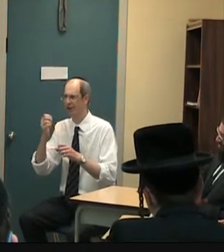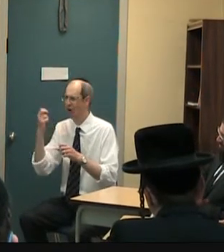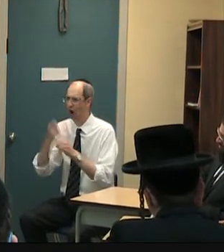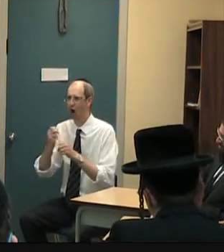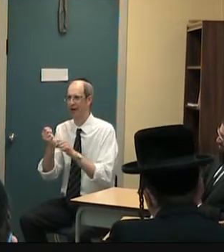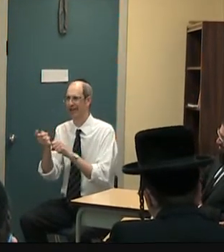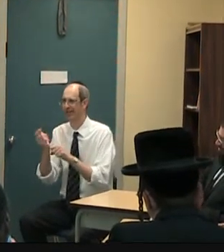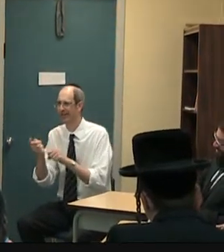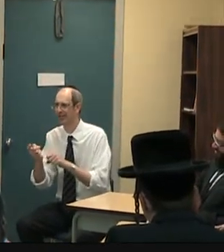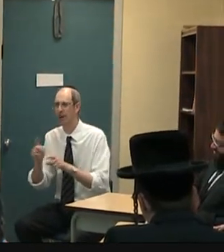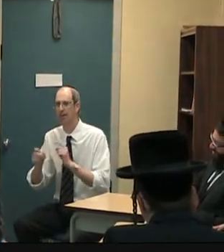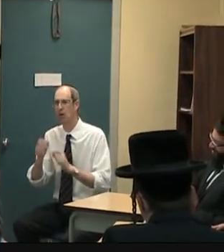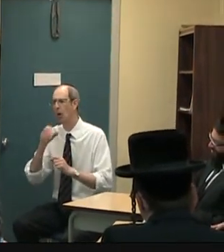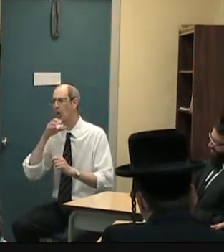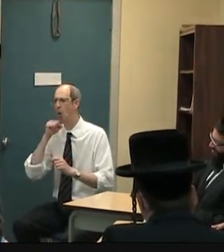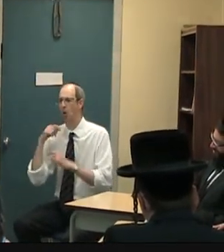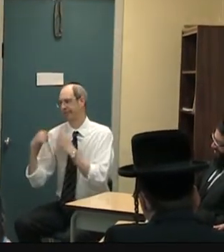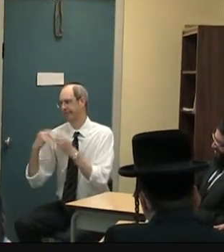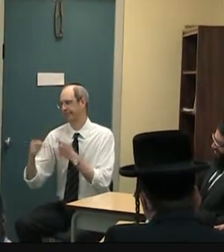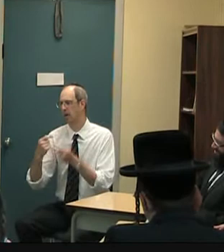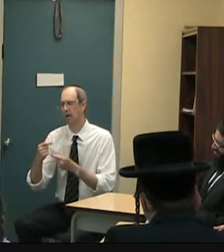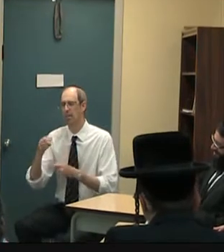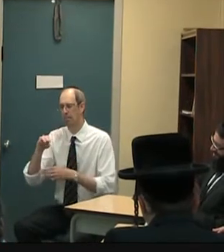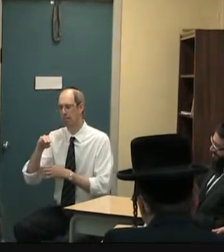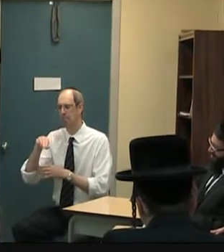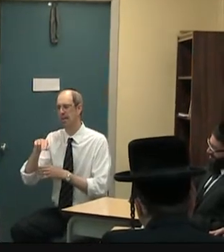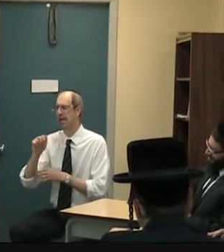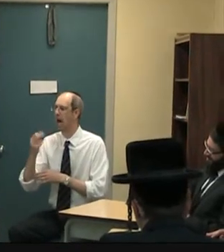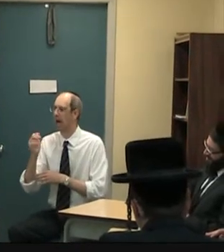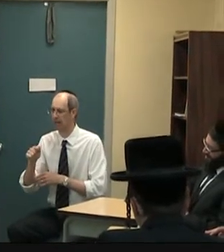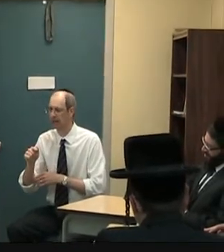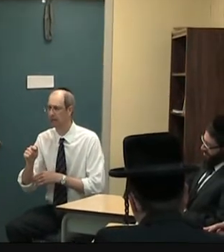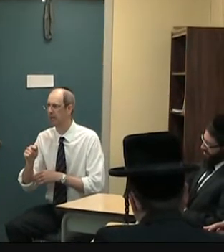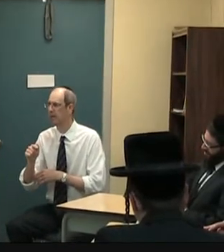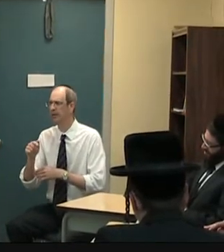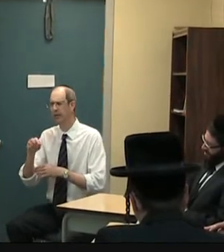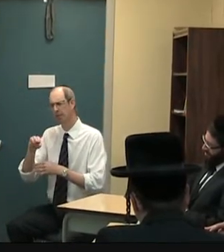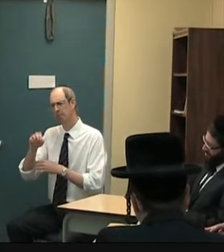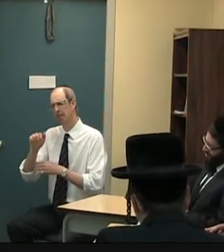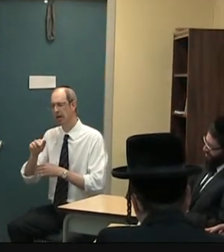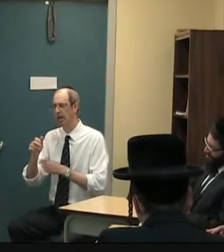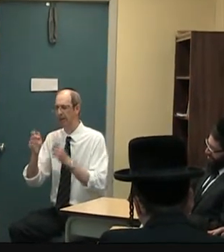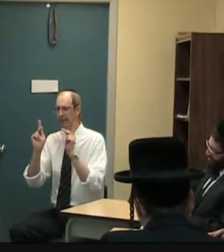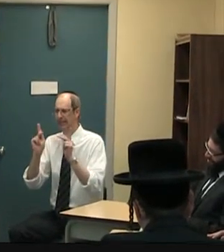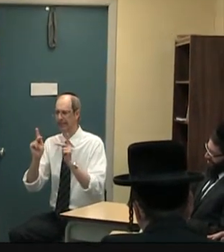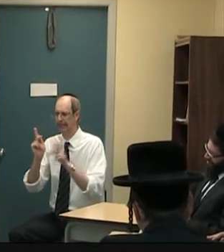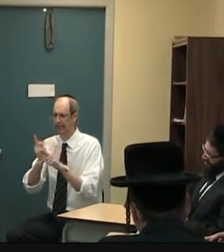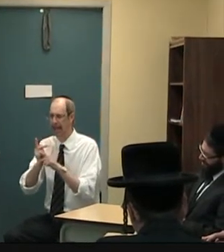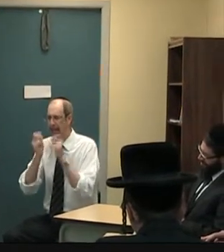but there's an old minich and it's a little bit of an admin academy how does this start this is this minich of staying of coolest night what does it go back